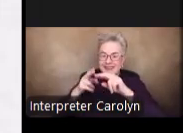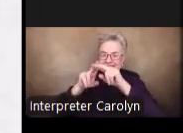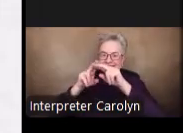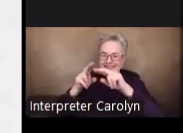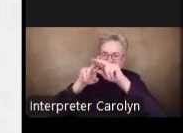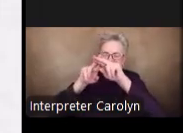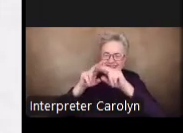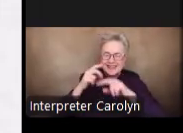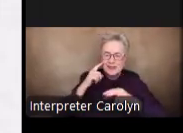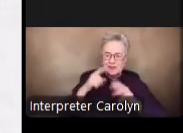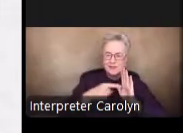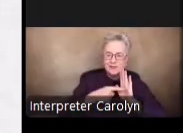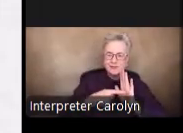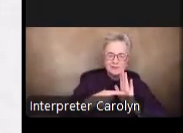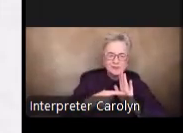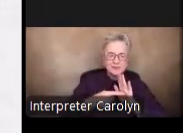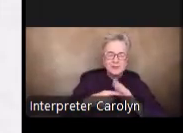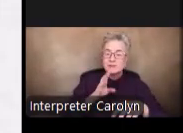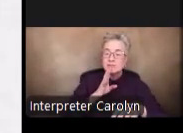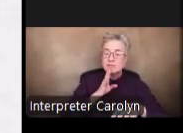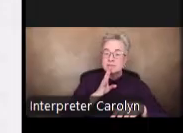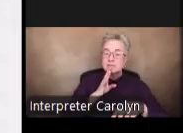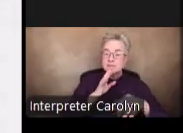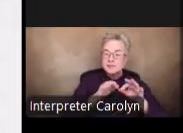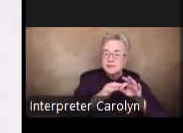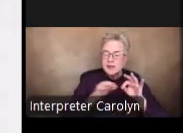So for spoken language, the child maybe starts with